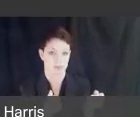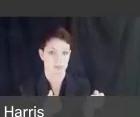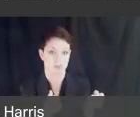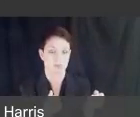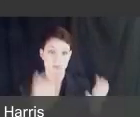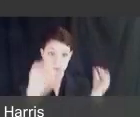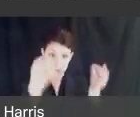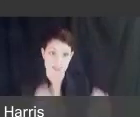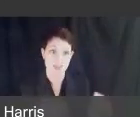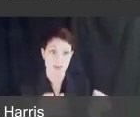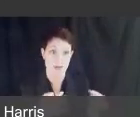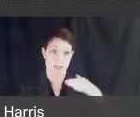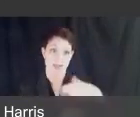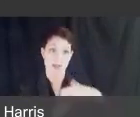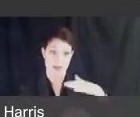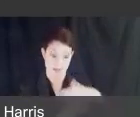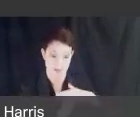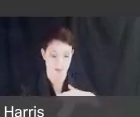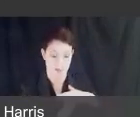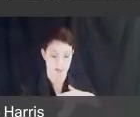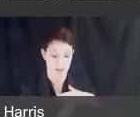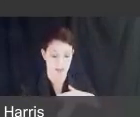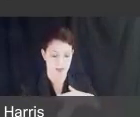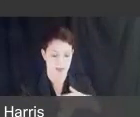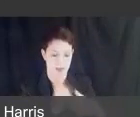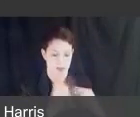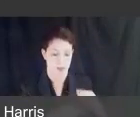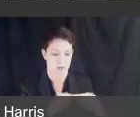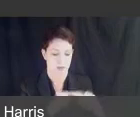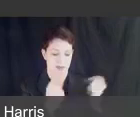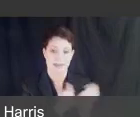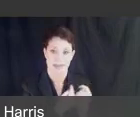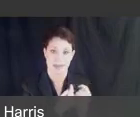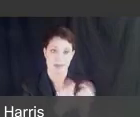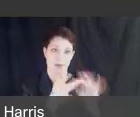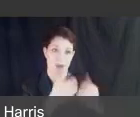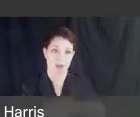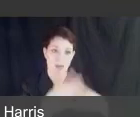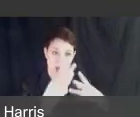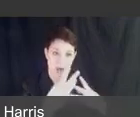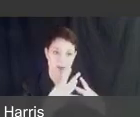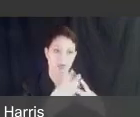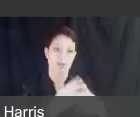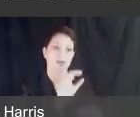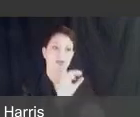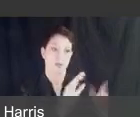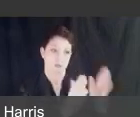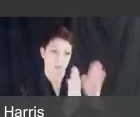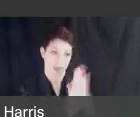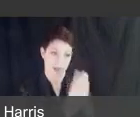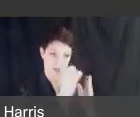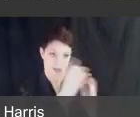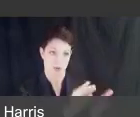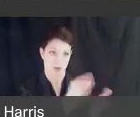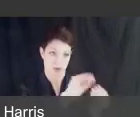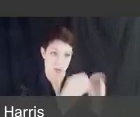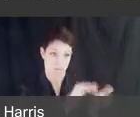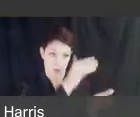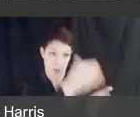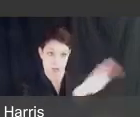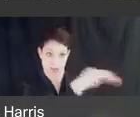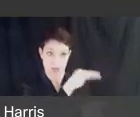maximum and when my team goes online to put our requests in, they can see that we are able to